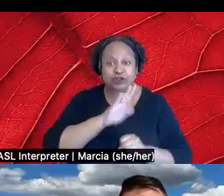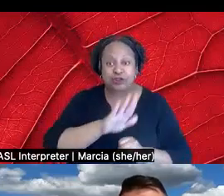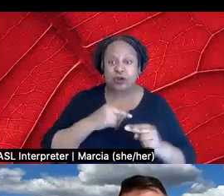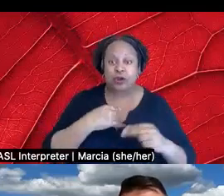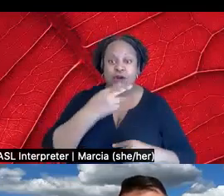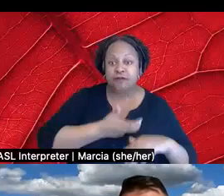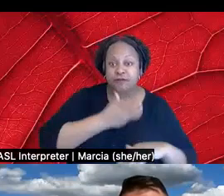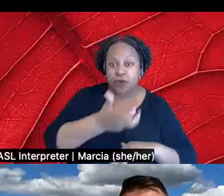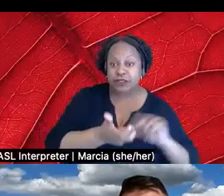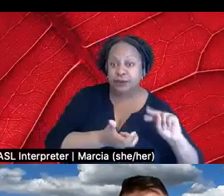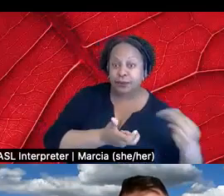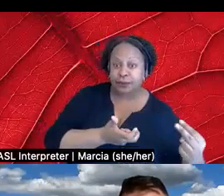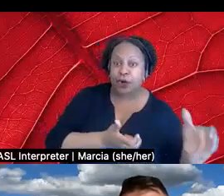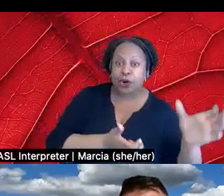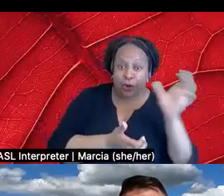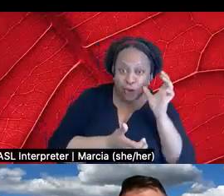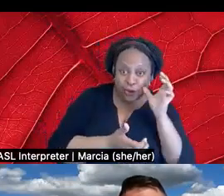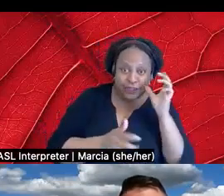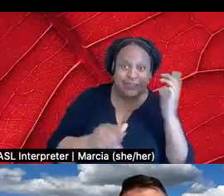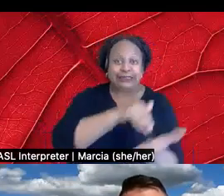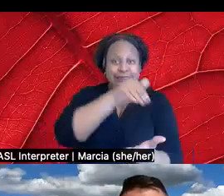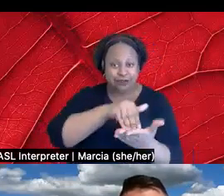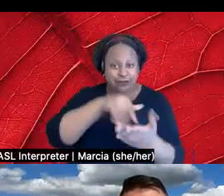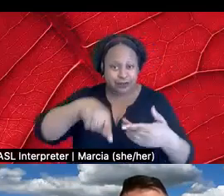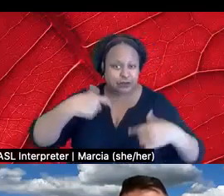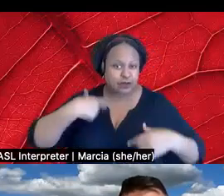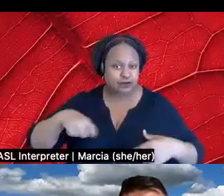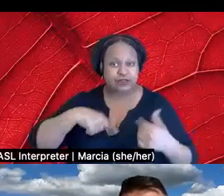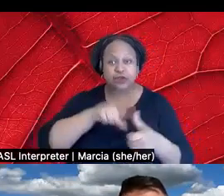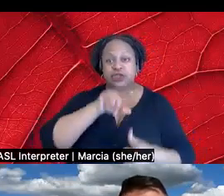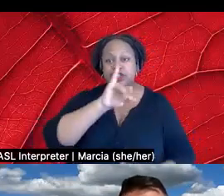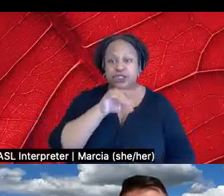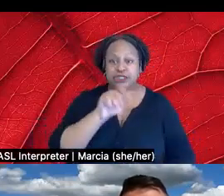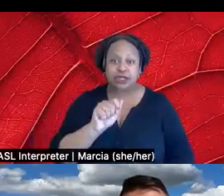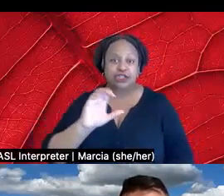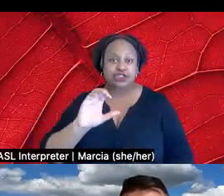center at this conference and in our work, including Jessica Chekhov, Olivia Wallace,